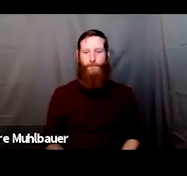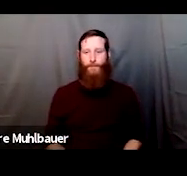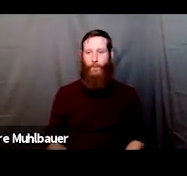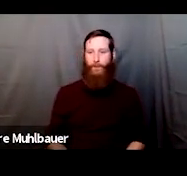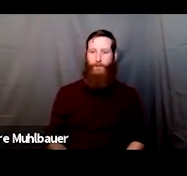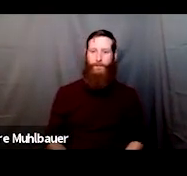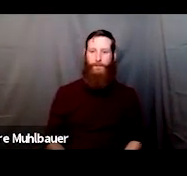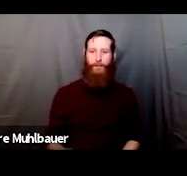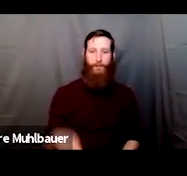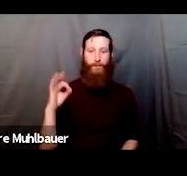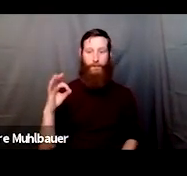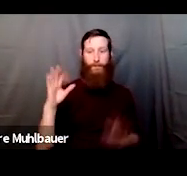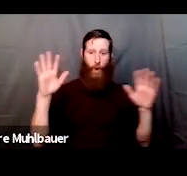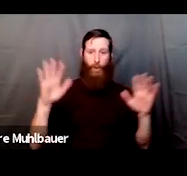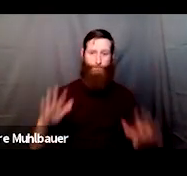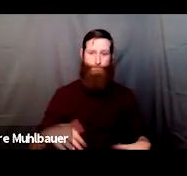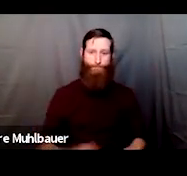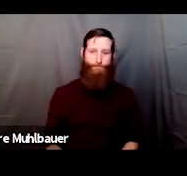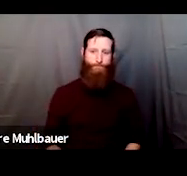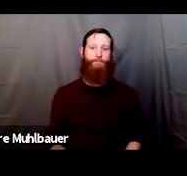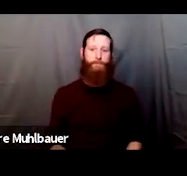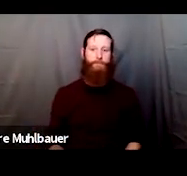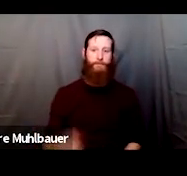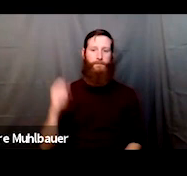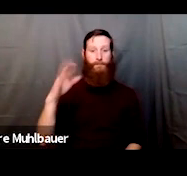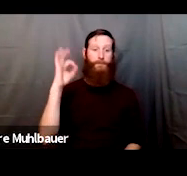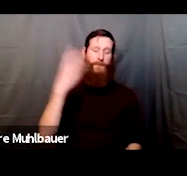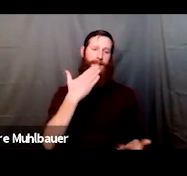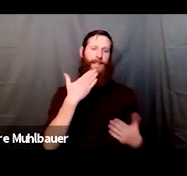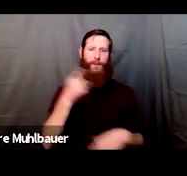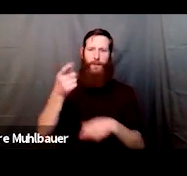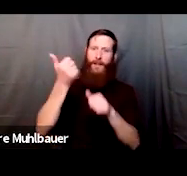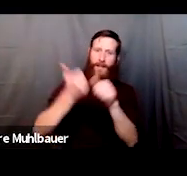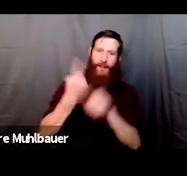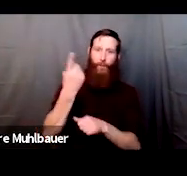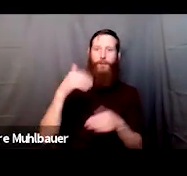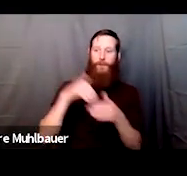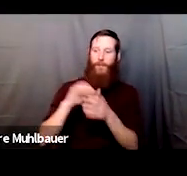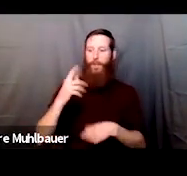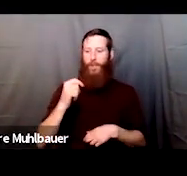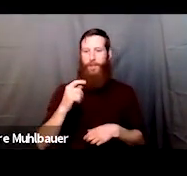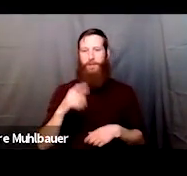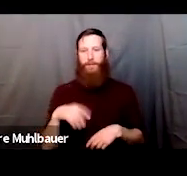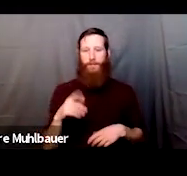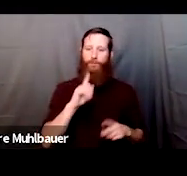Awesome, everyone in chat is saying how Eudore did a wonderful job interpreting! Thanks Eudore!